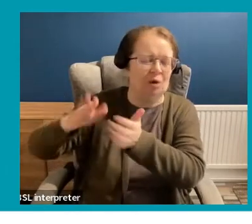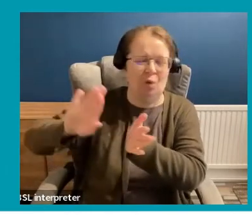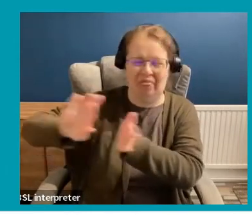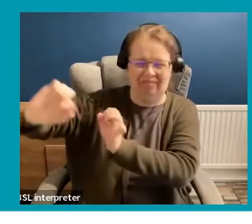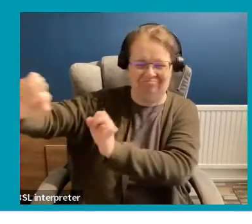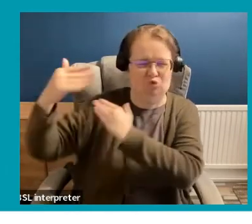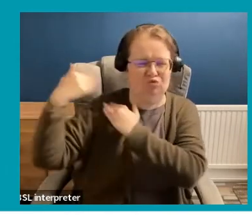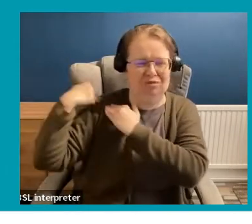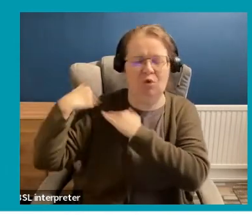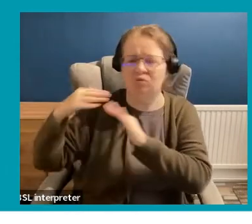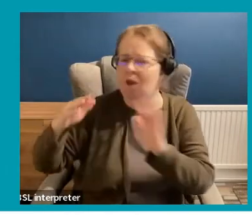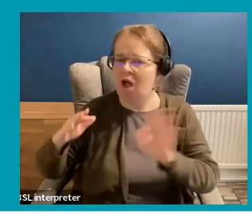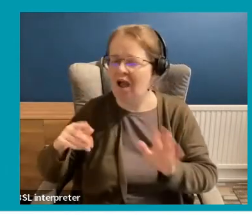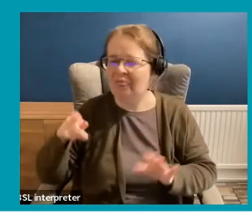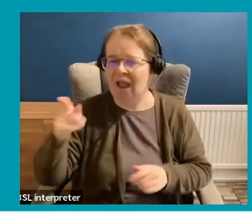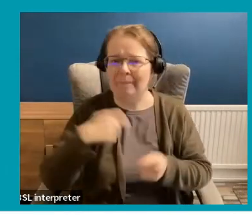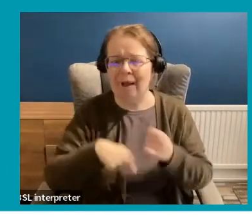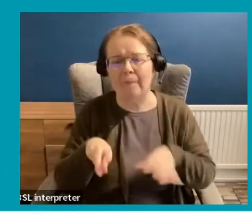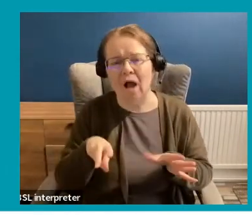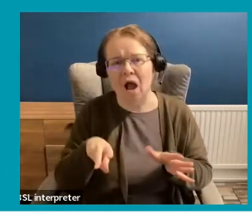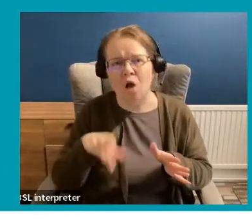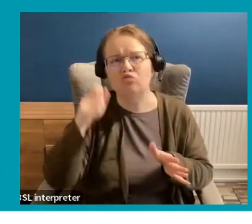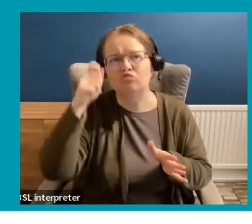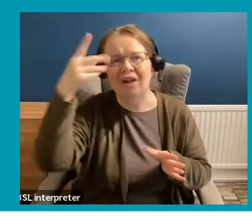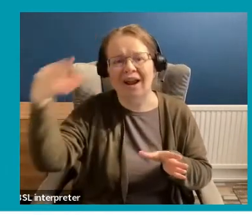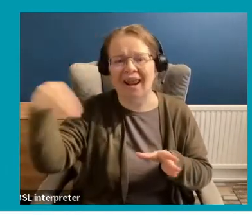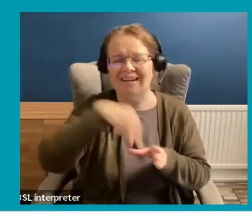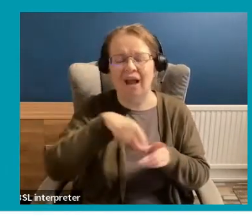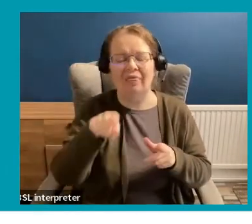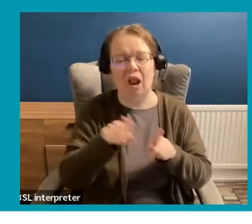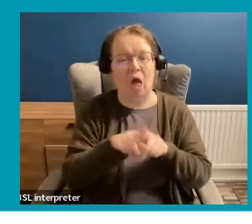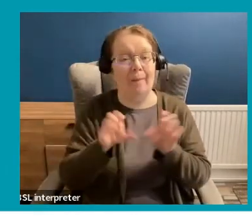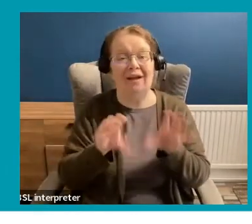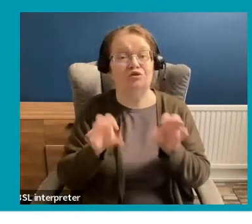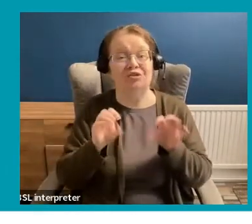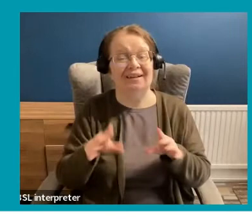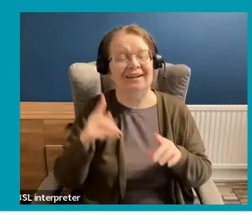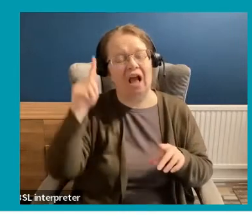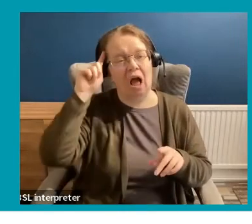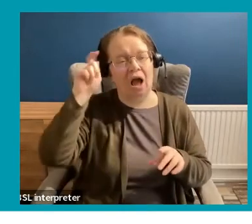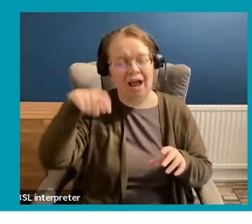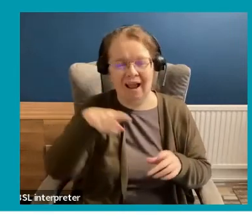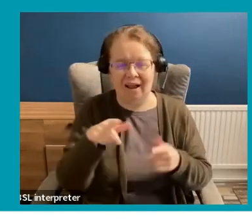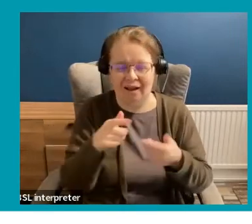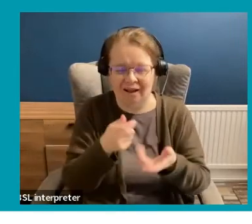Yeah, definitely. Those are the magical moments when we get those lightbulb moments.